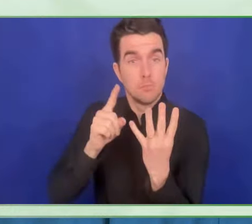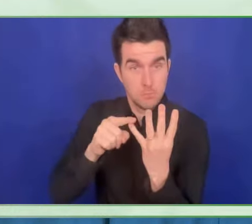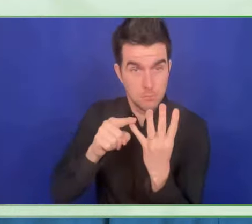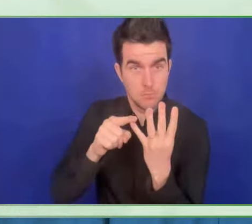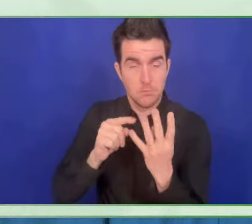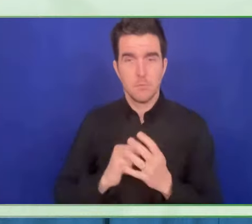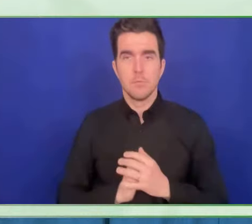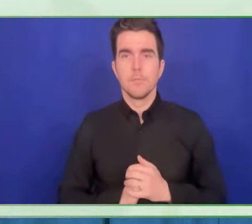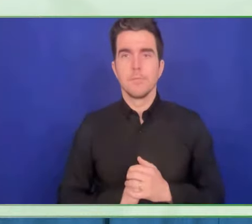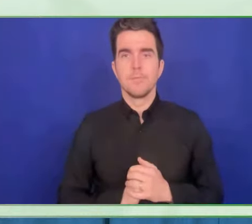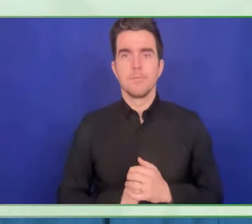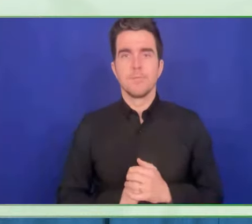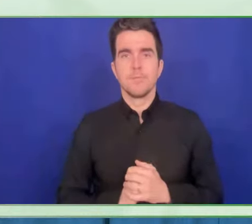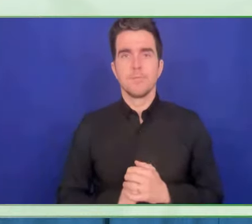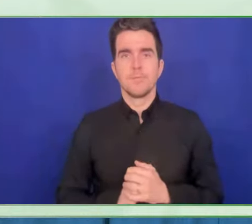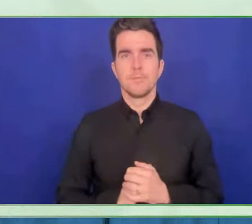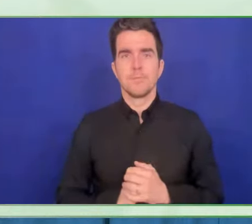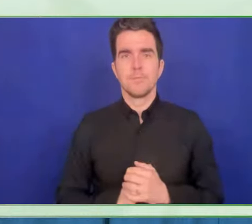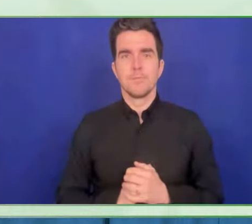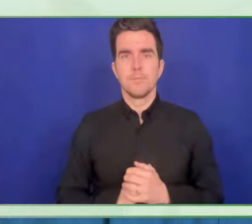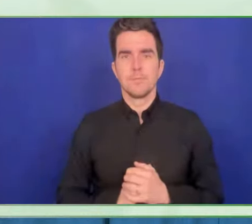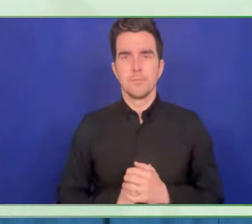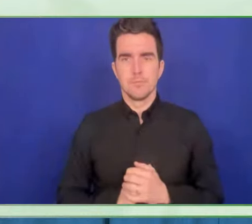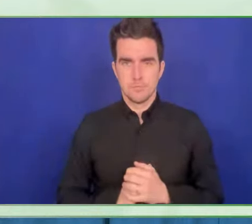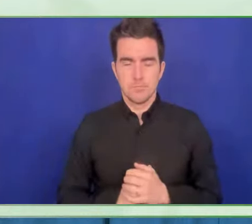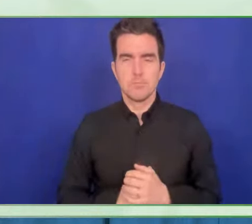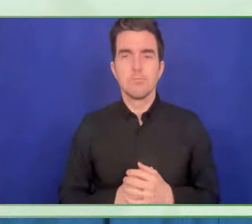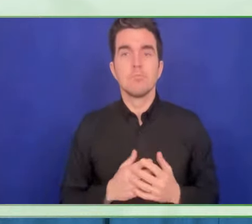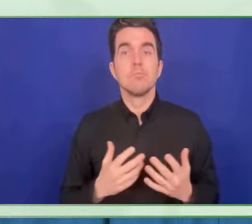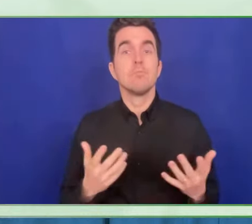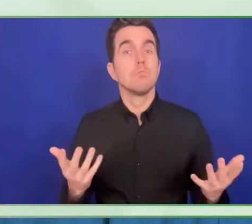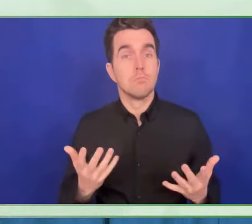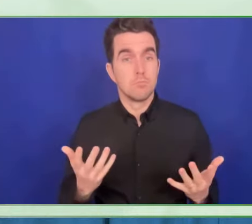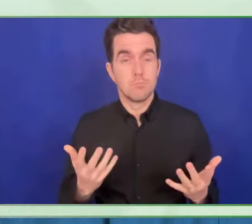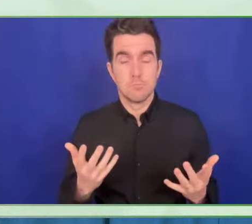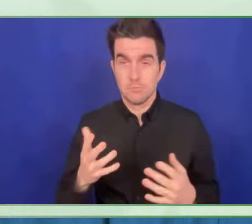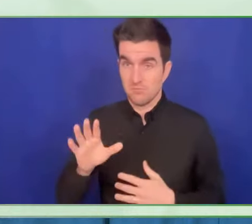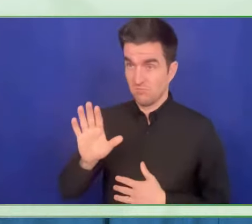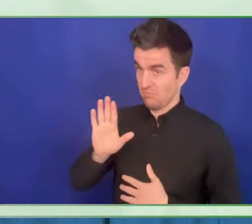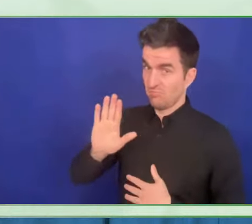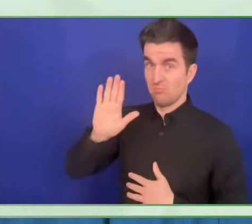gaps in terms of enjoying the rights between persons with and without disabilities.